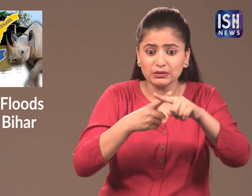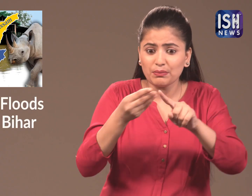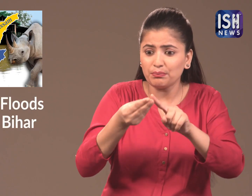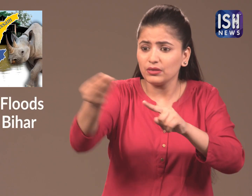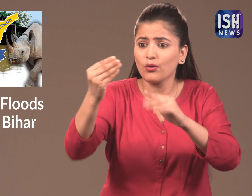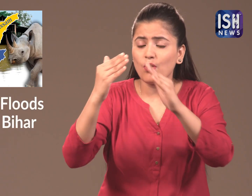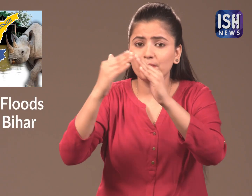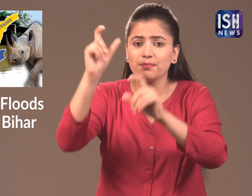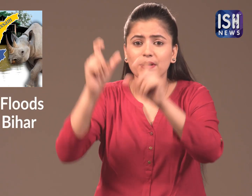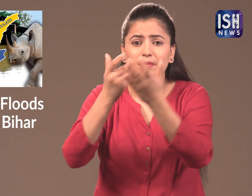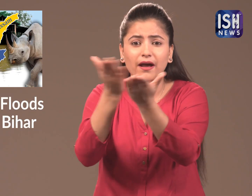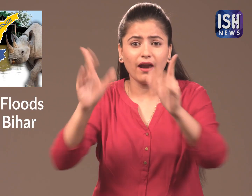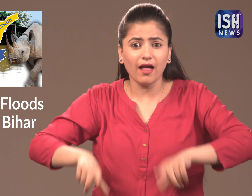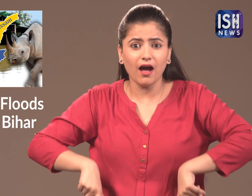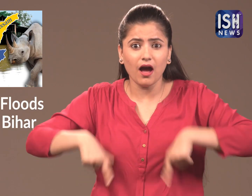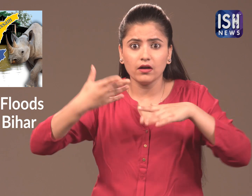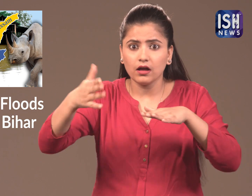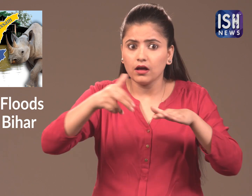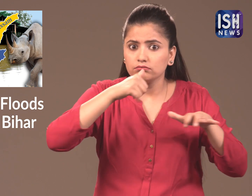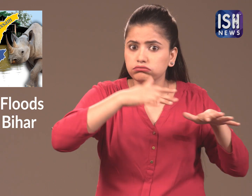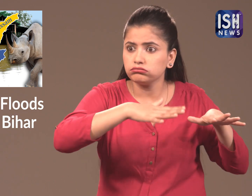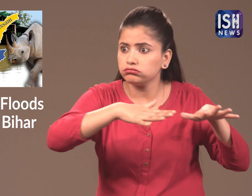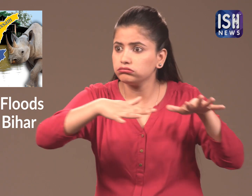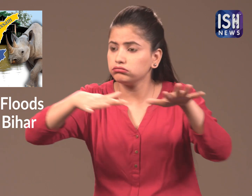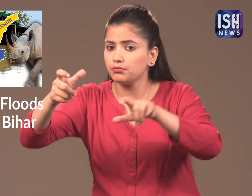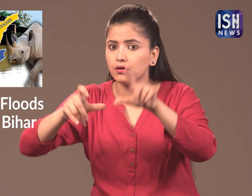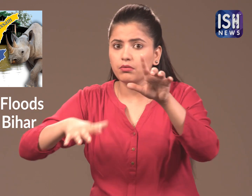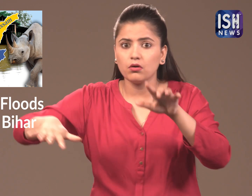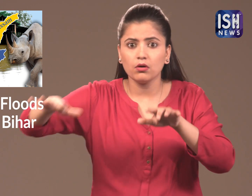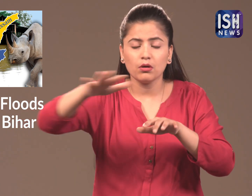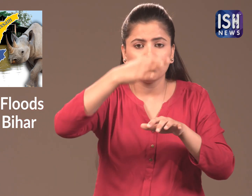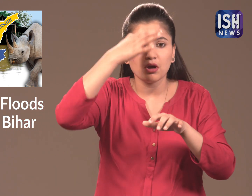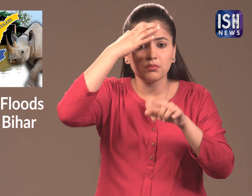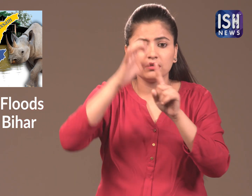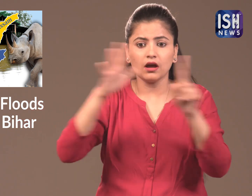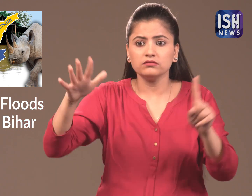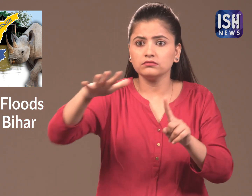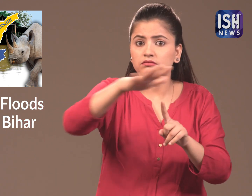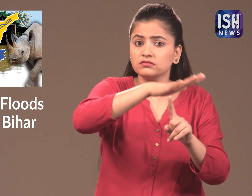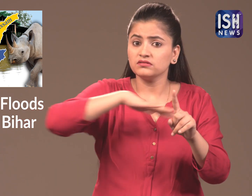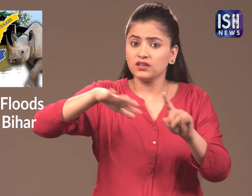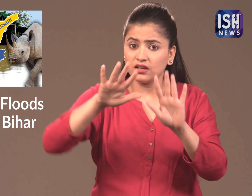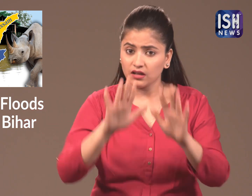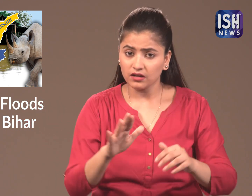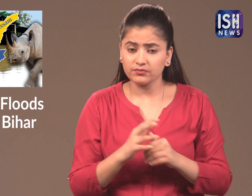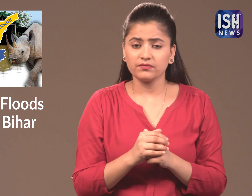This is very dangerous for the people living near the river as well.